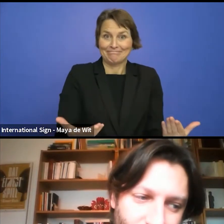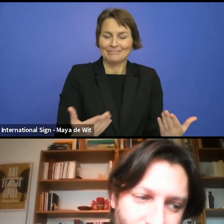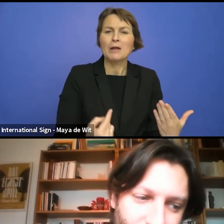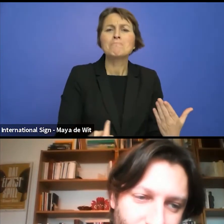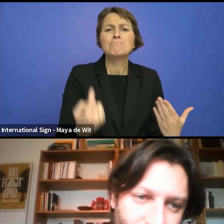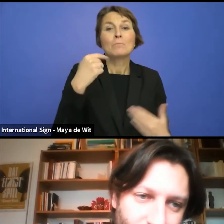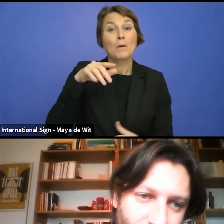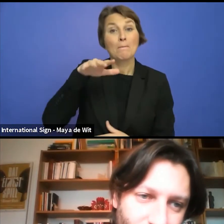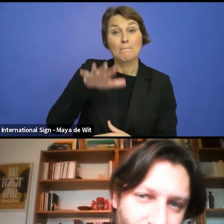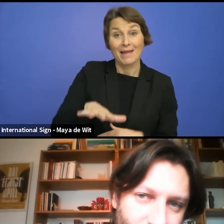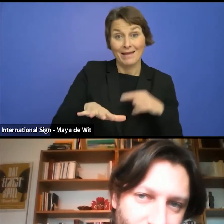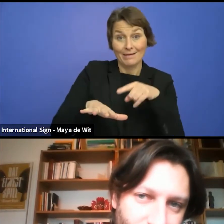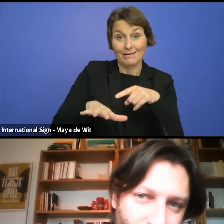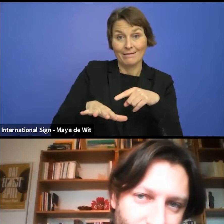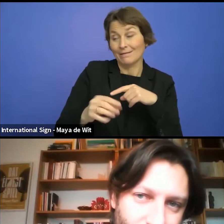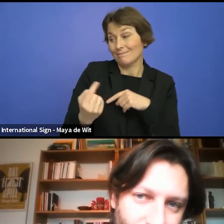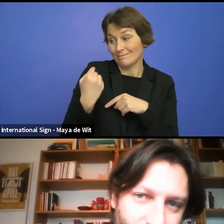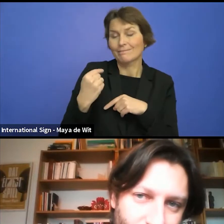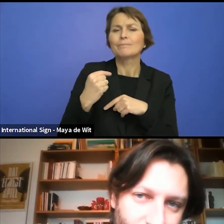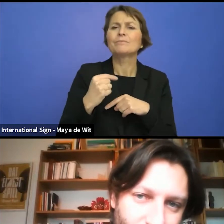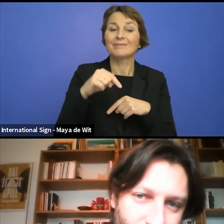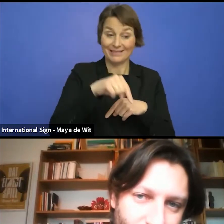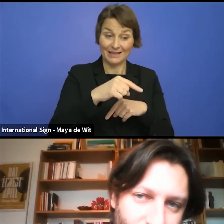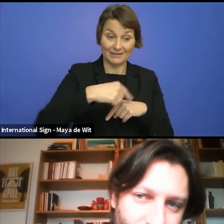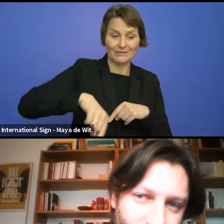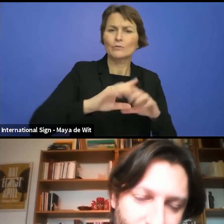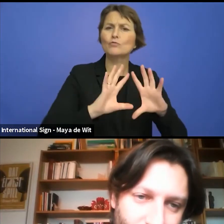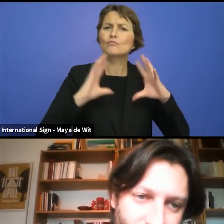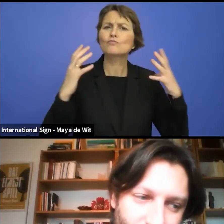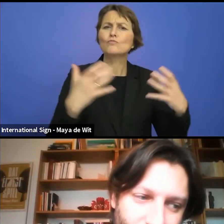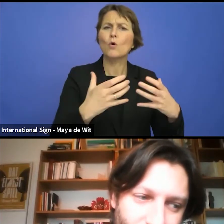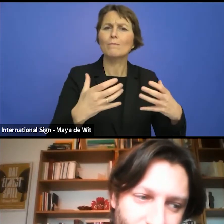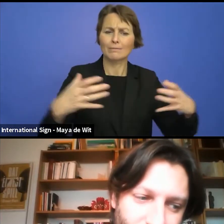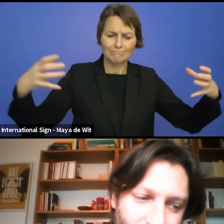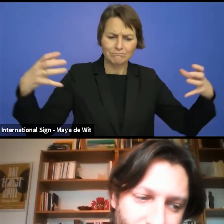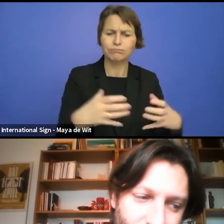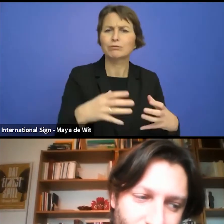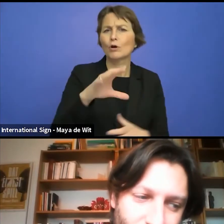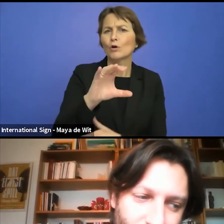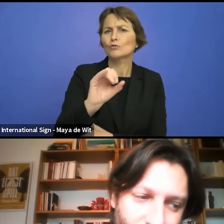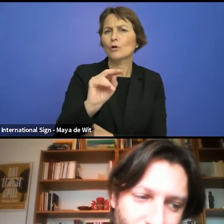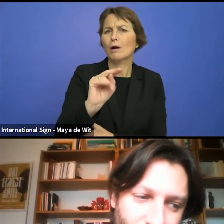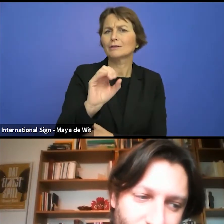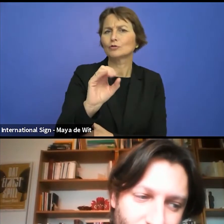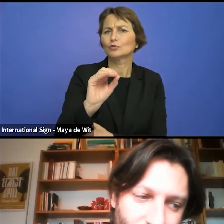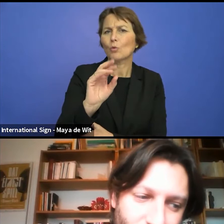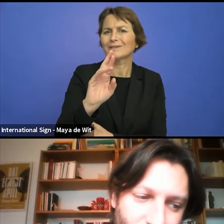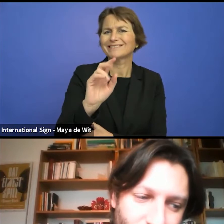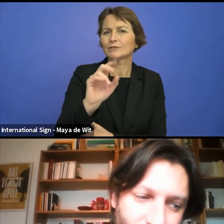consortium, the situation had totally changed as we all know and we had set out with two goals.